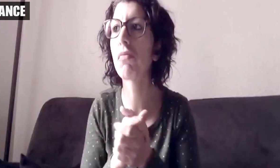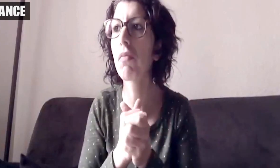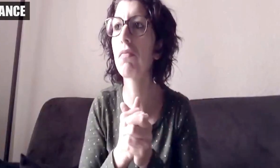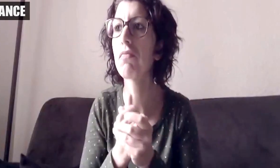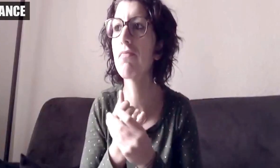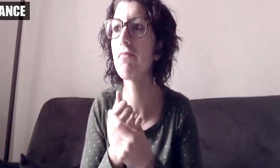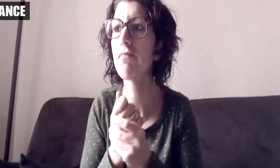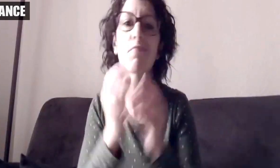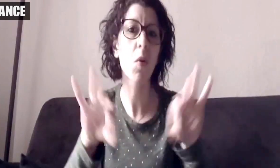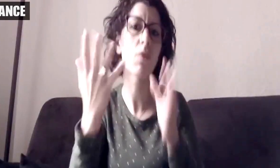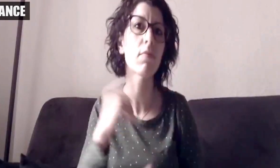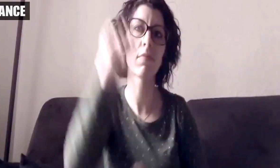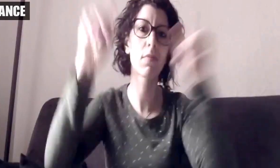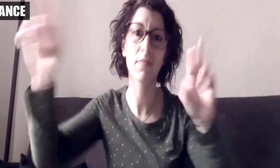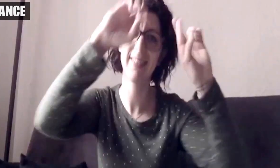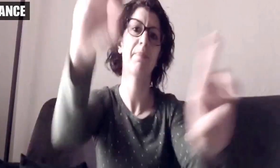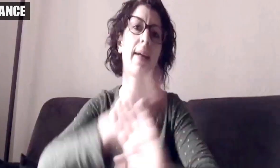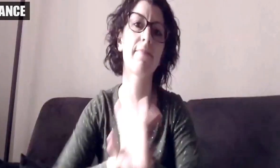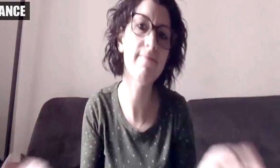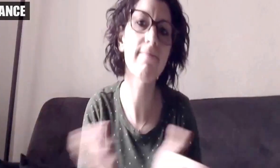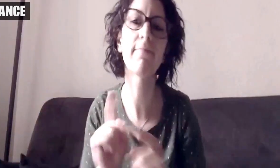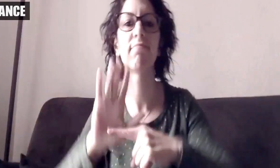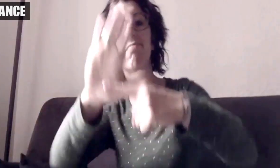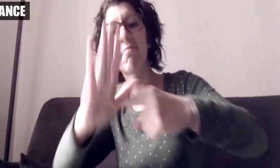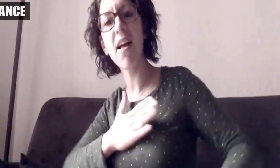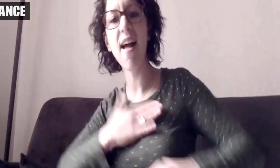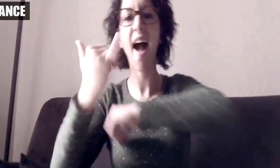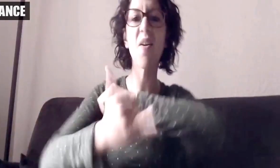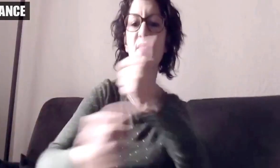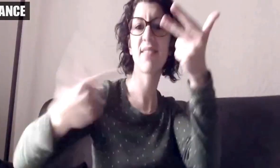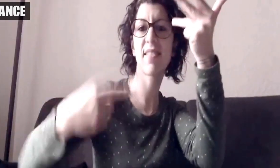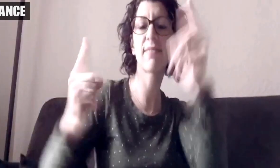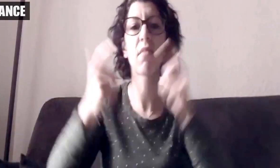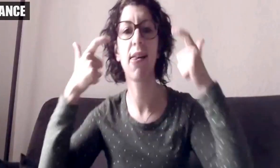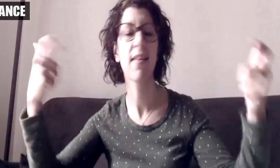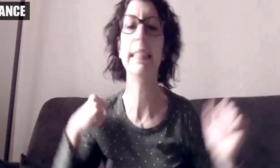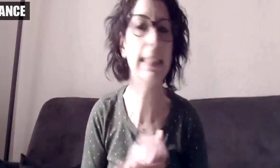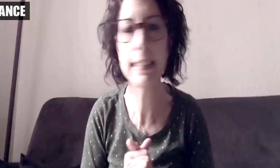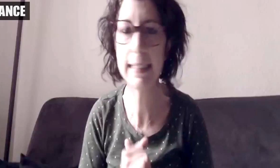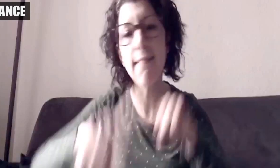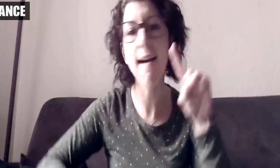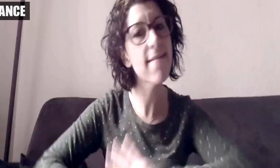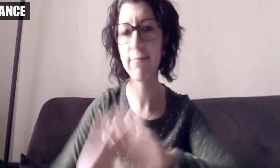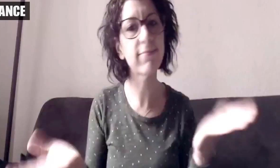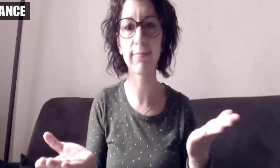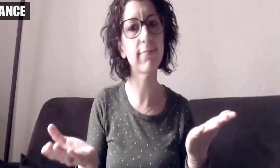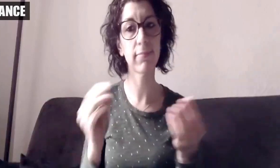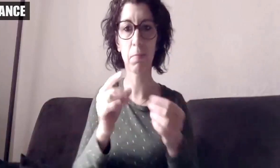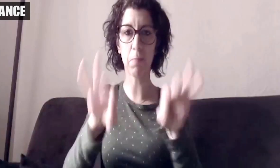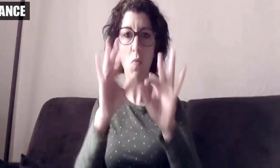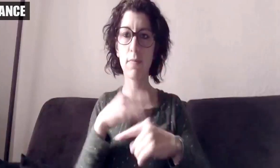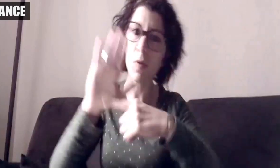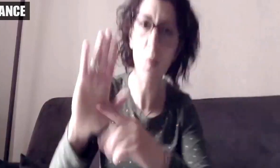Show respect everywhere, no country is better than another.